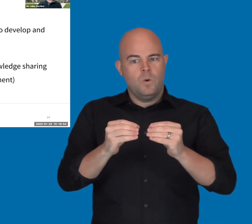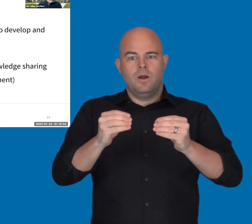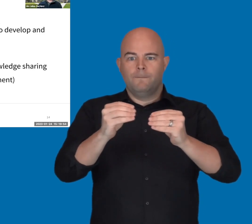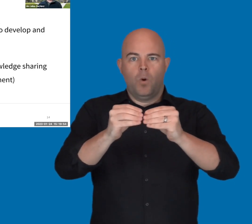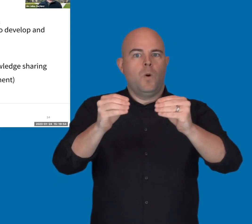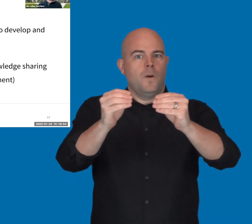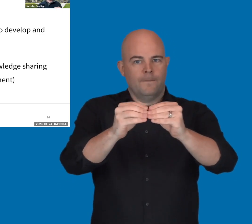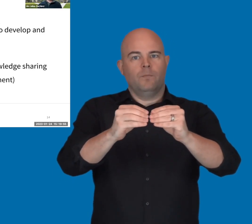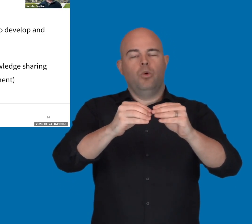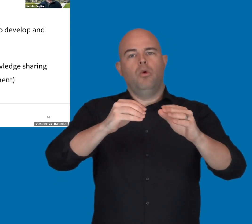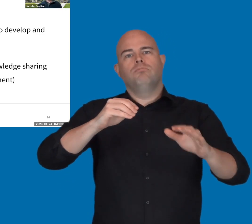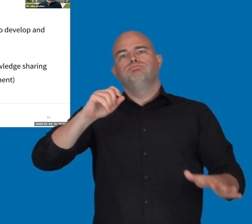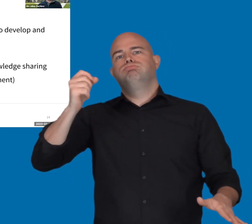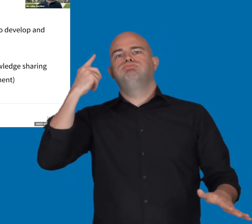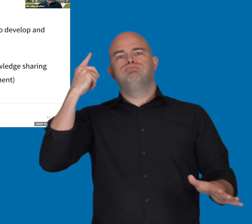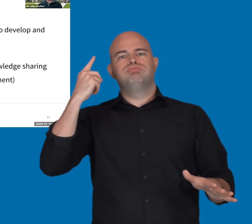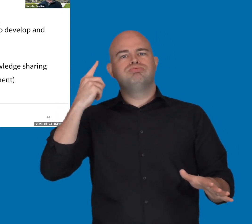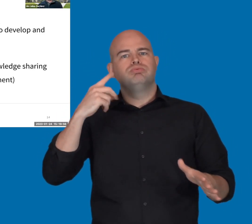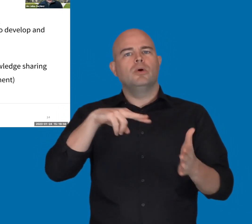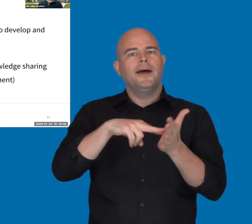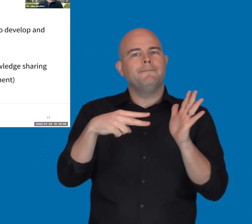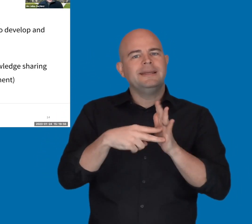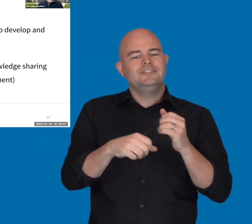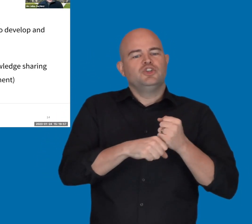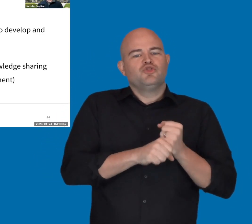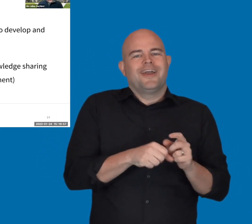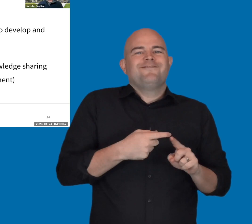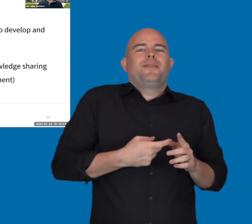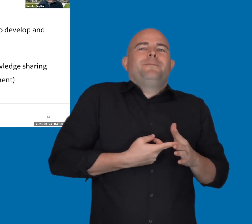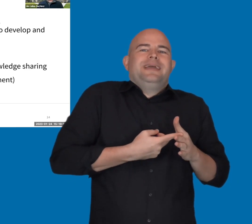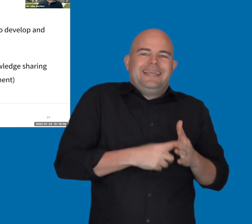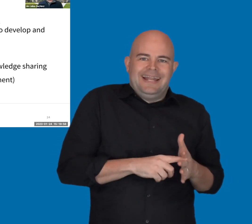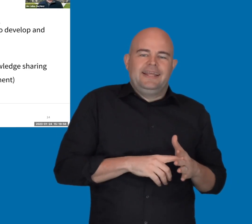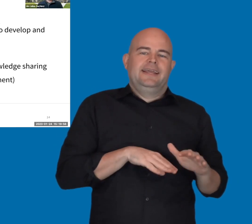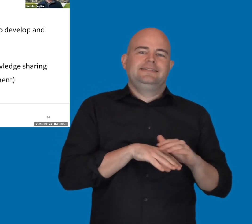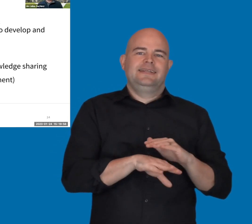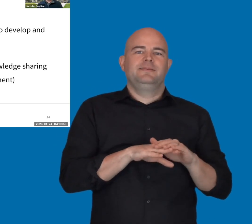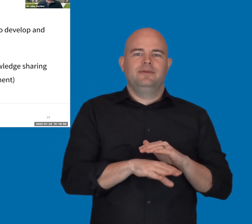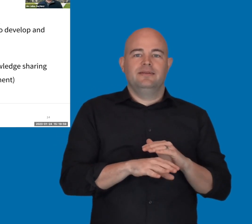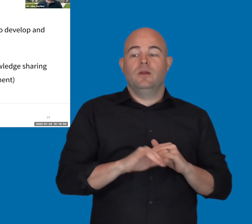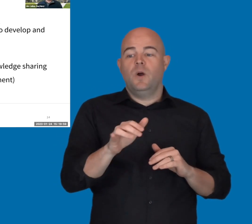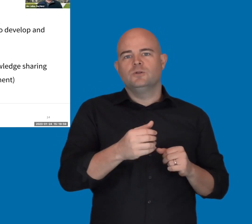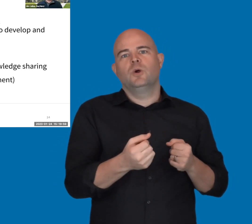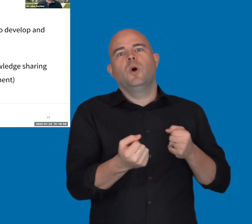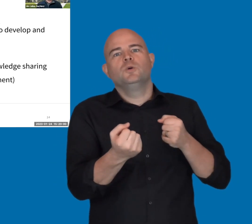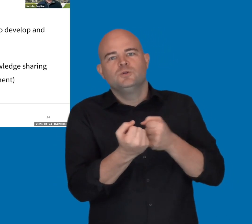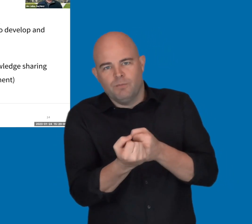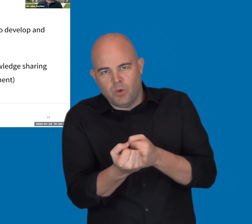if your college is taking advantage of those funds, there's some pretty clear requirements